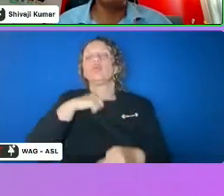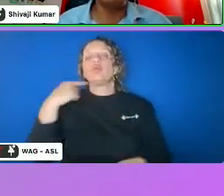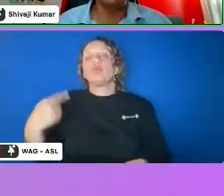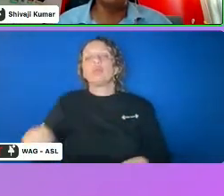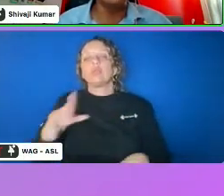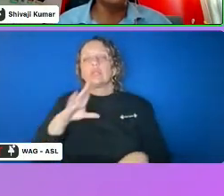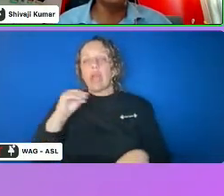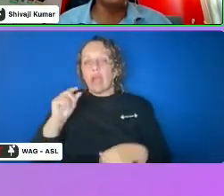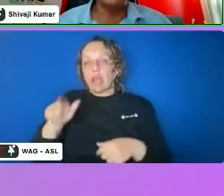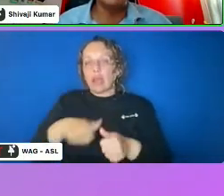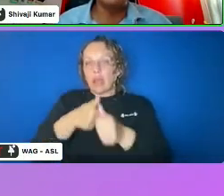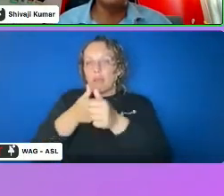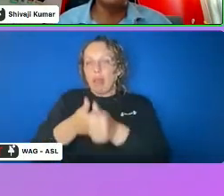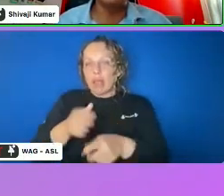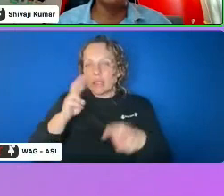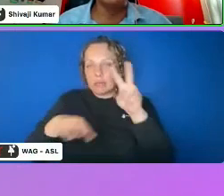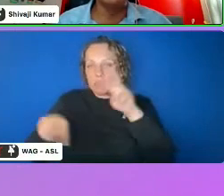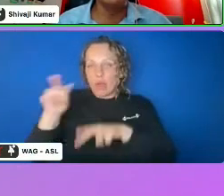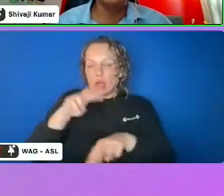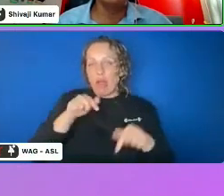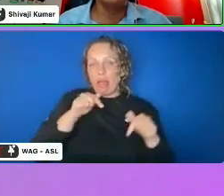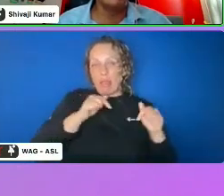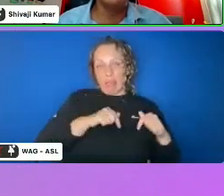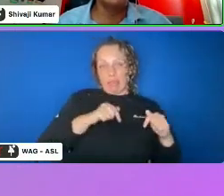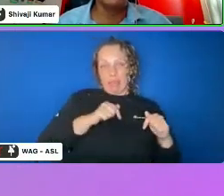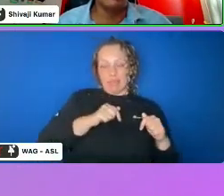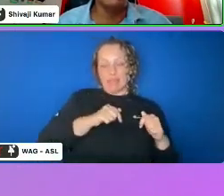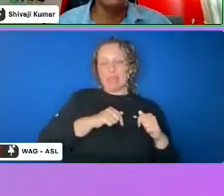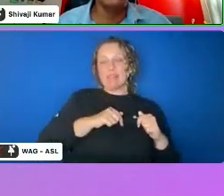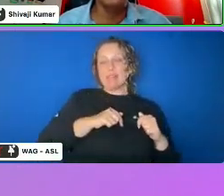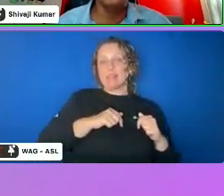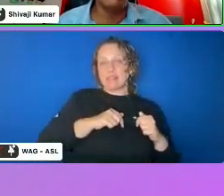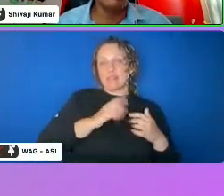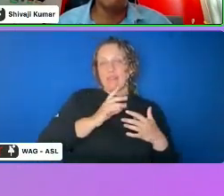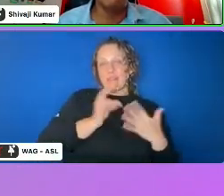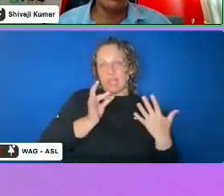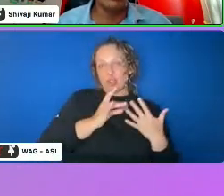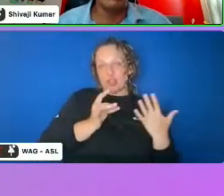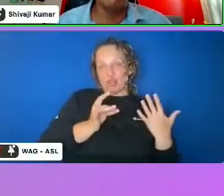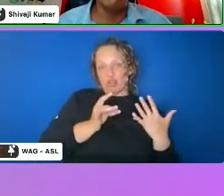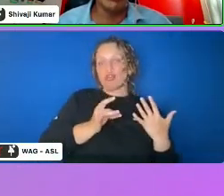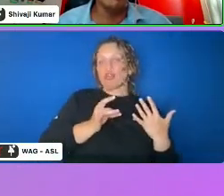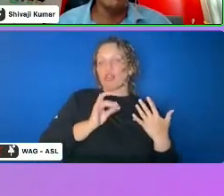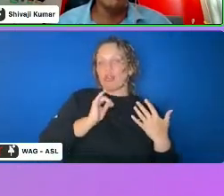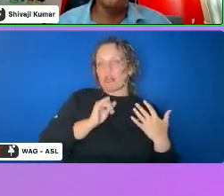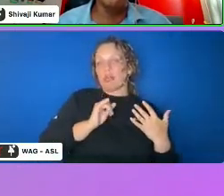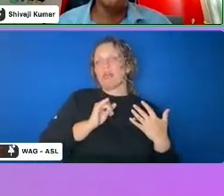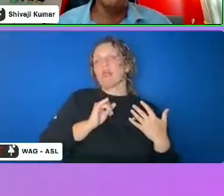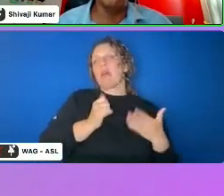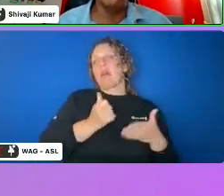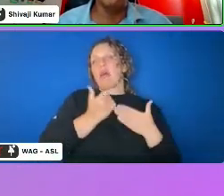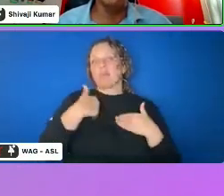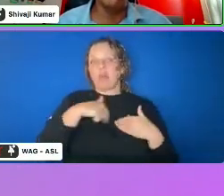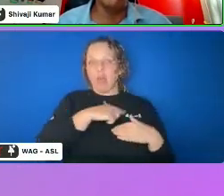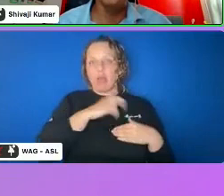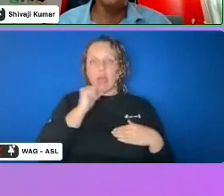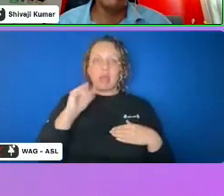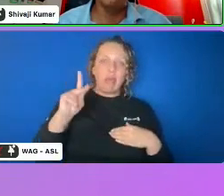this reporting feature is really critical. It helps us, my bank and hopefully similar enterprises